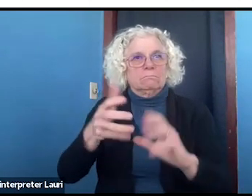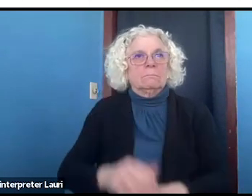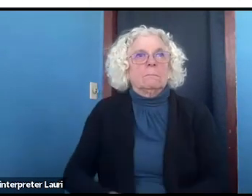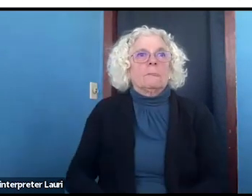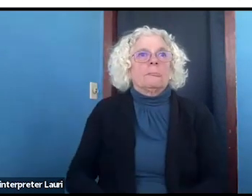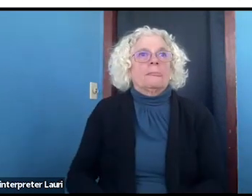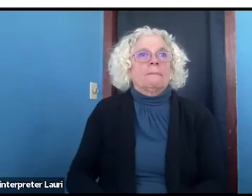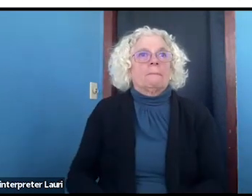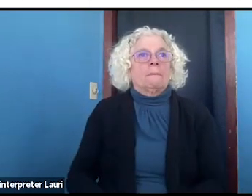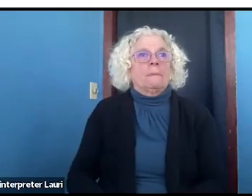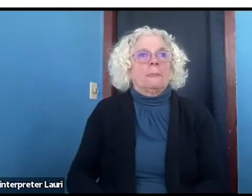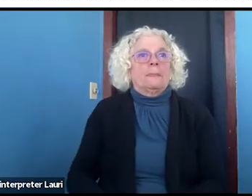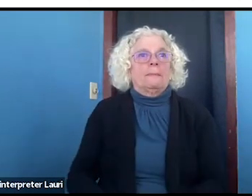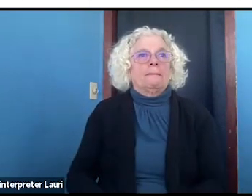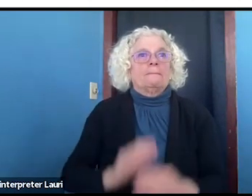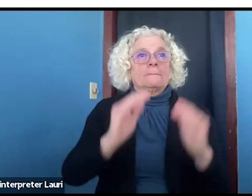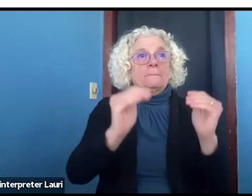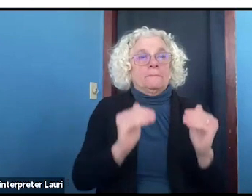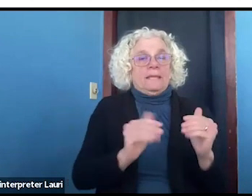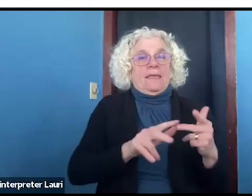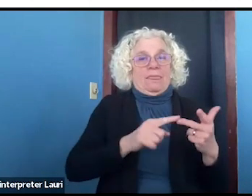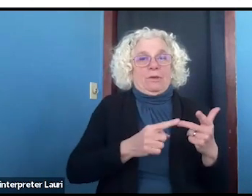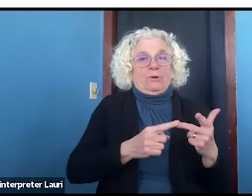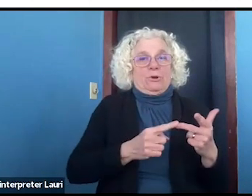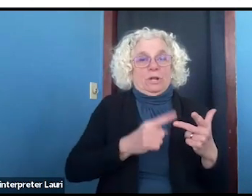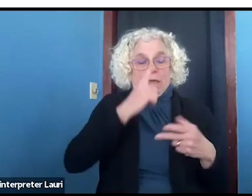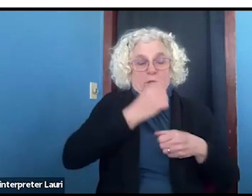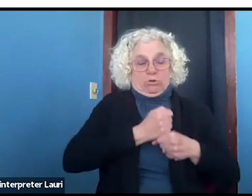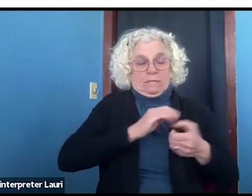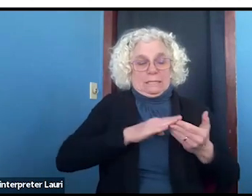And then with trusted community partners based in Little Rock, Arkansas.